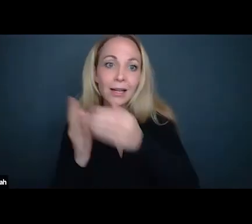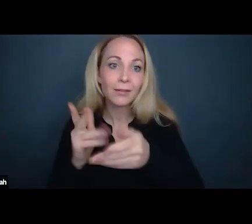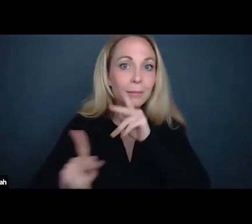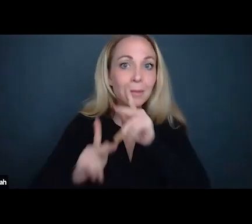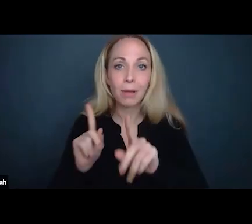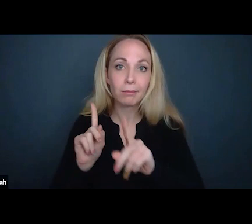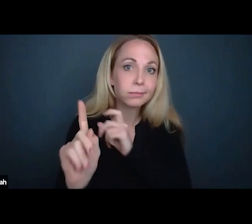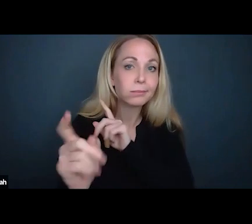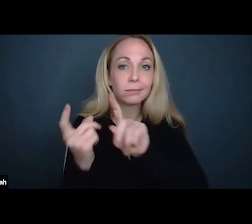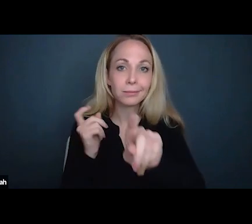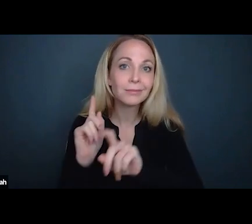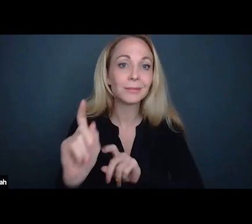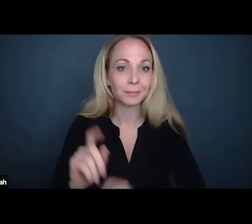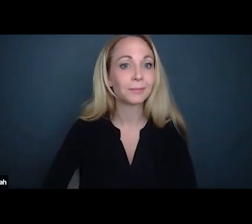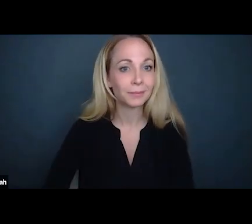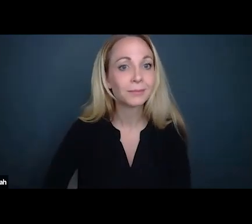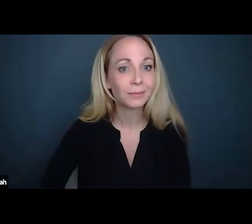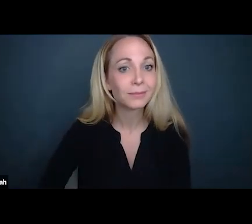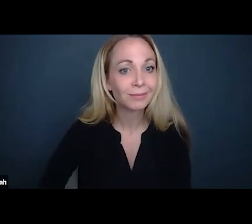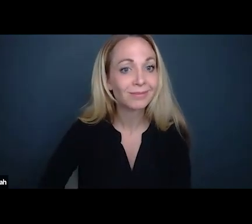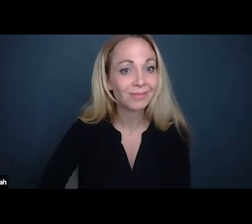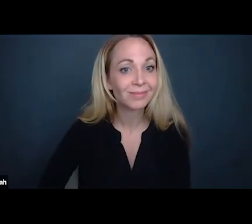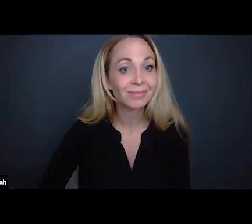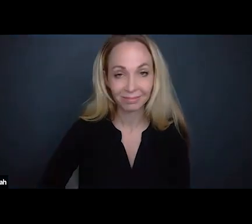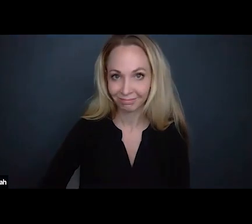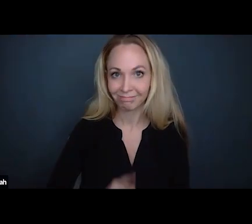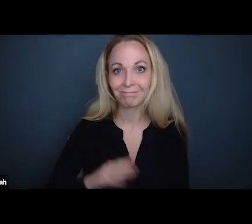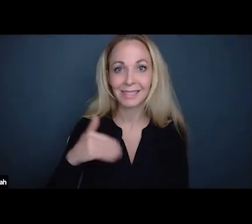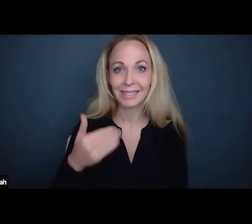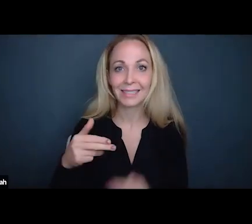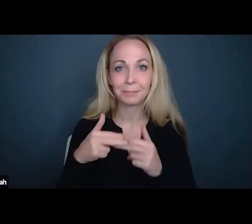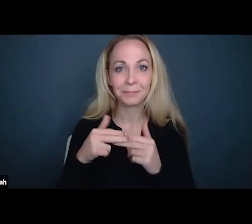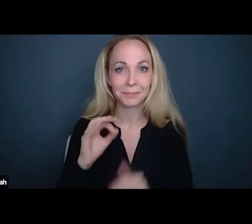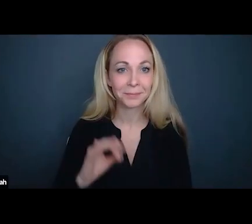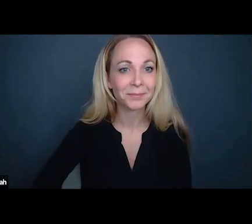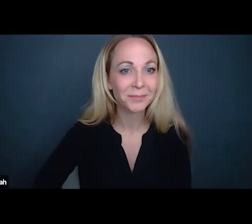these days. Next slide.